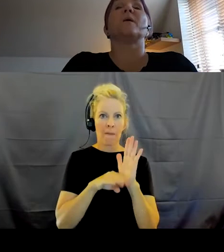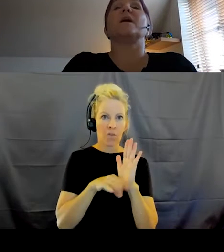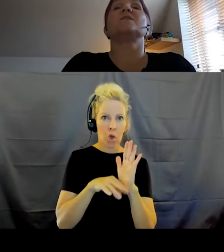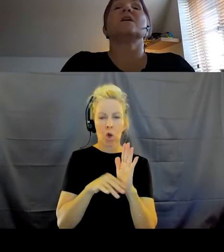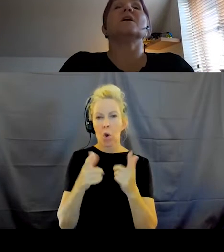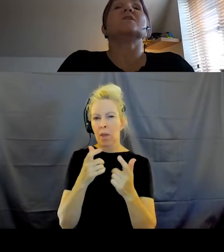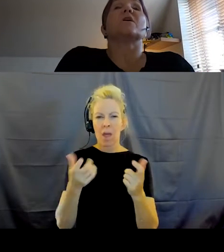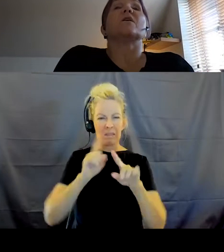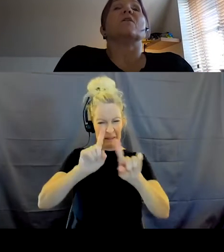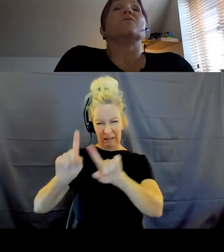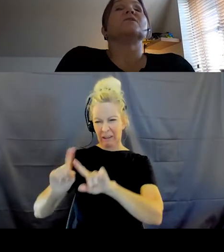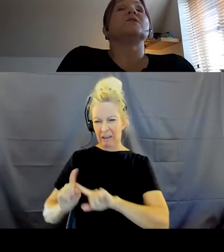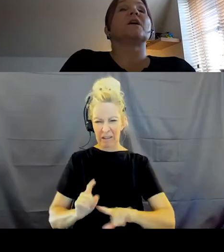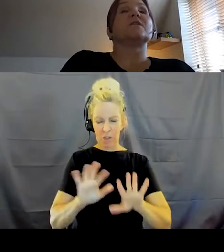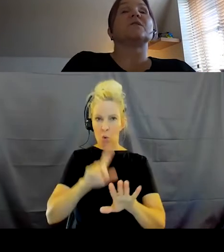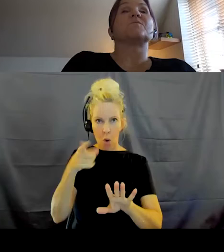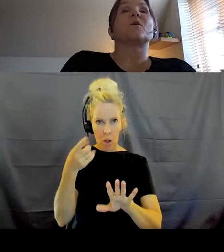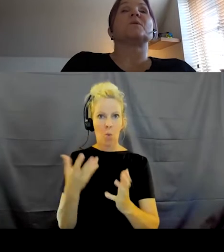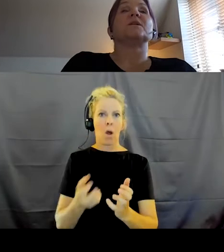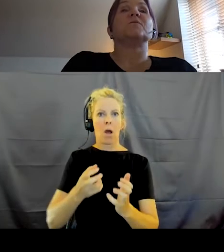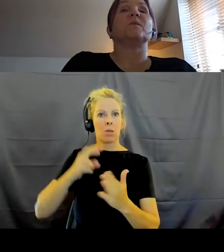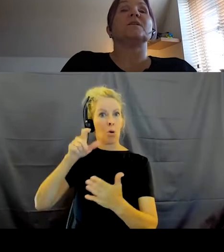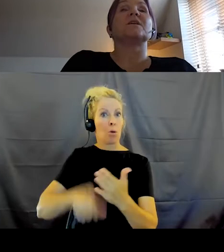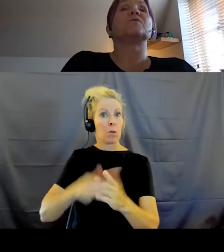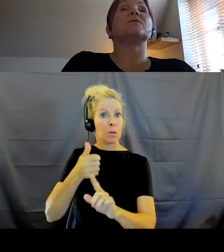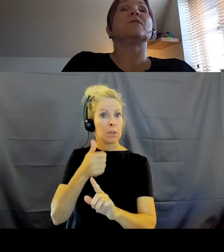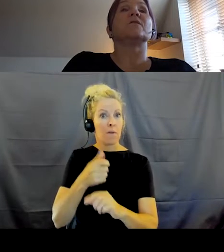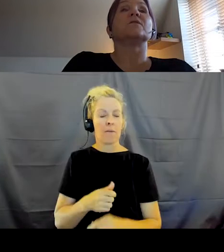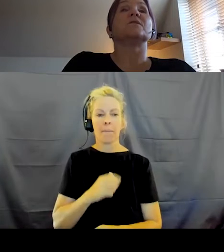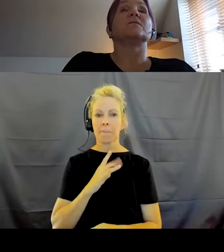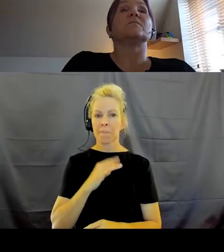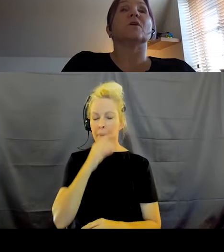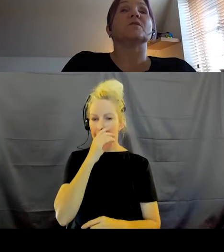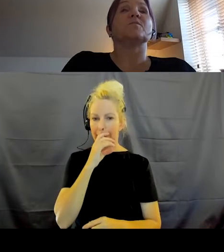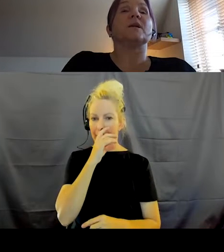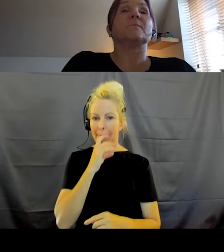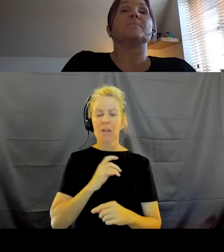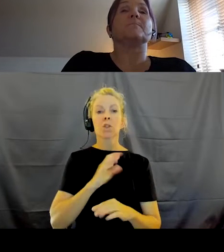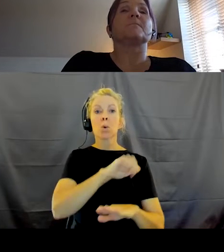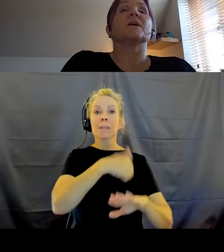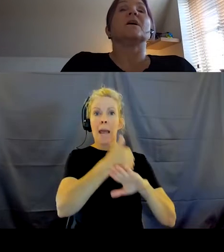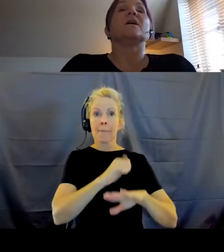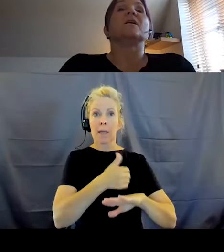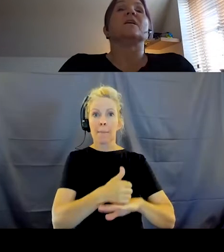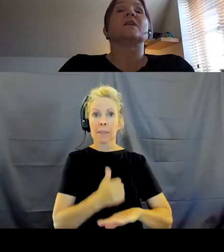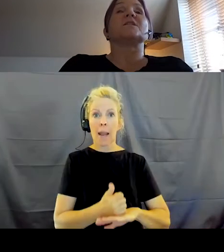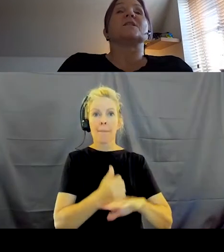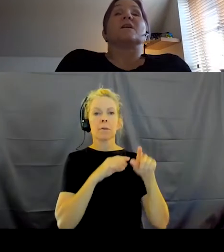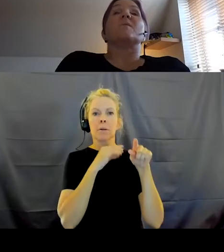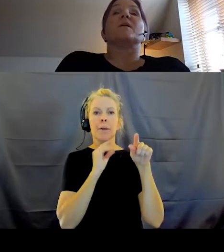the page. An obvious use case would be to set all of those to not speak. The other nice thing about